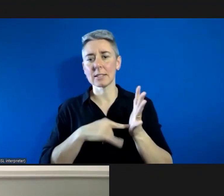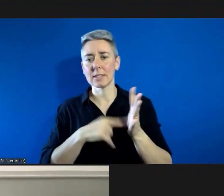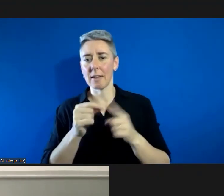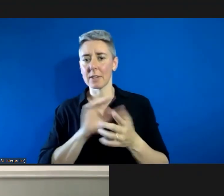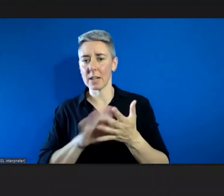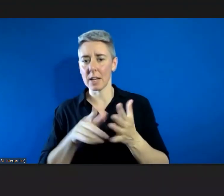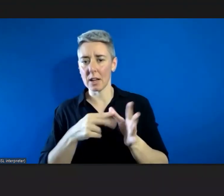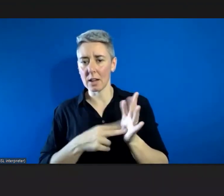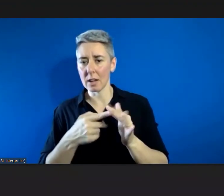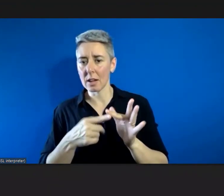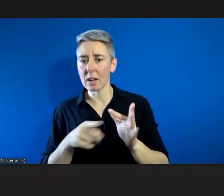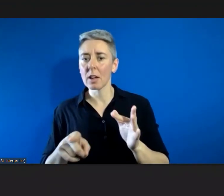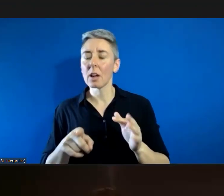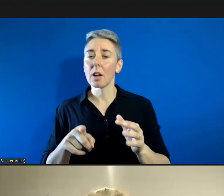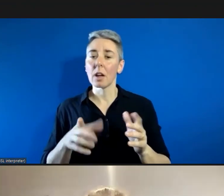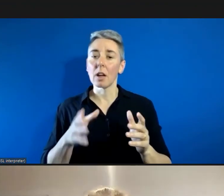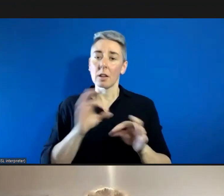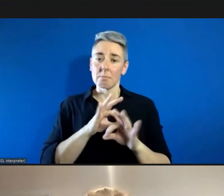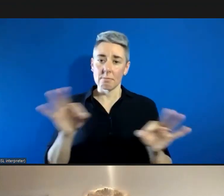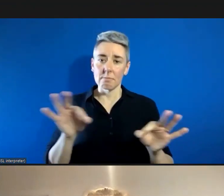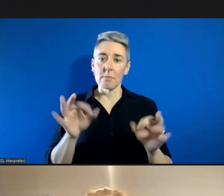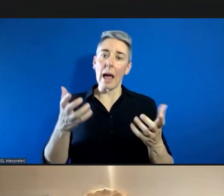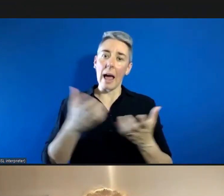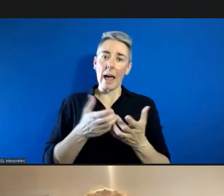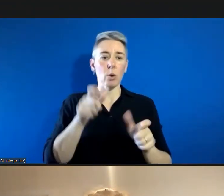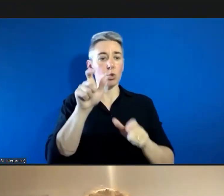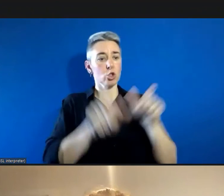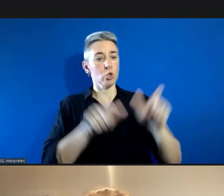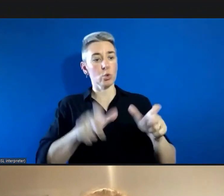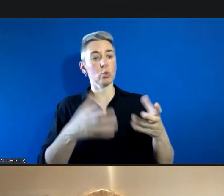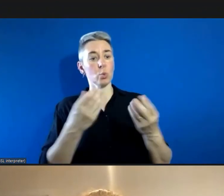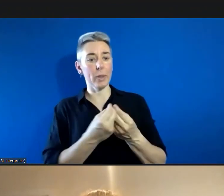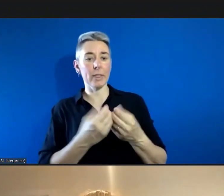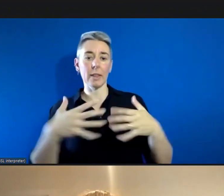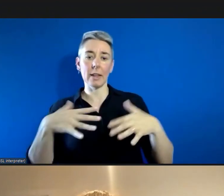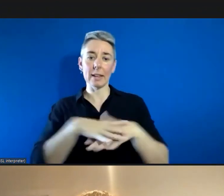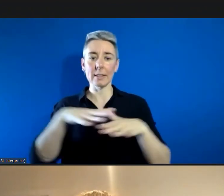"How do we get students with intersectional impacts to engage with disability services?"